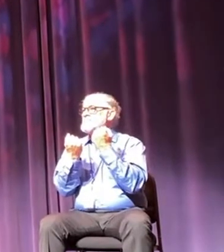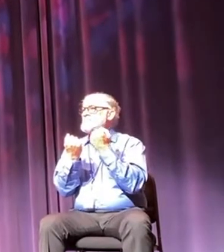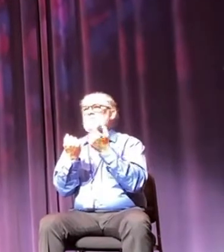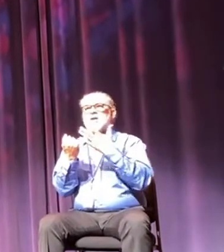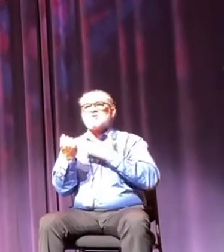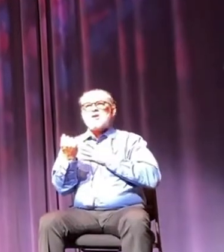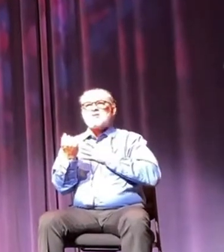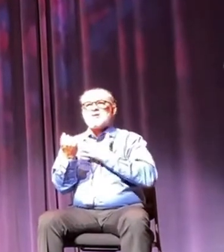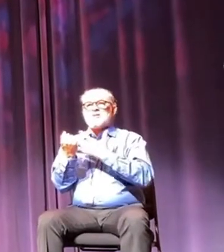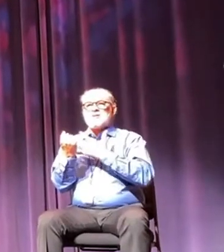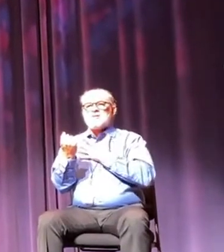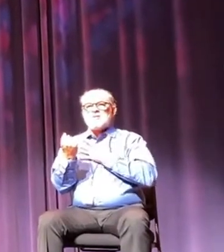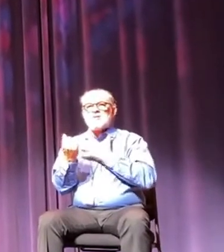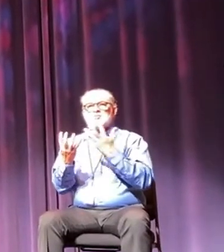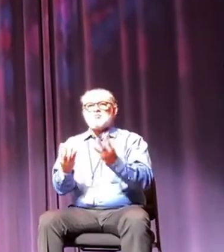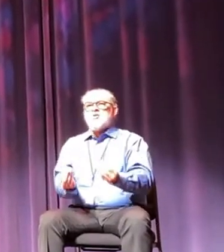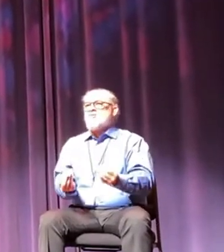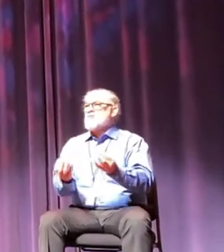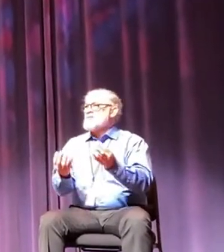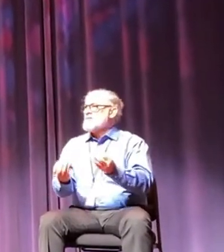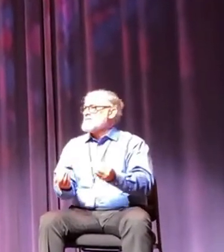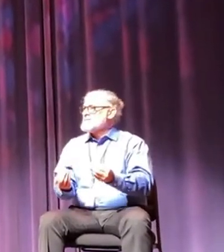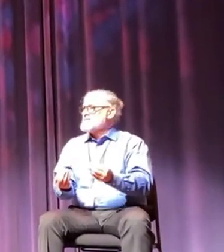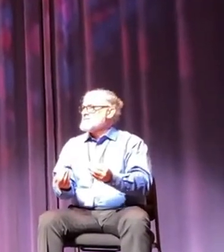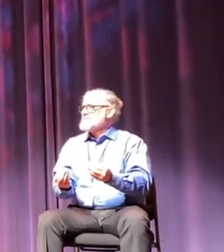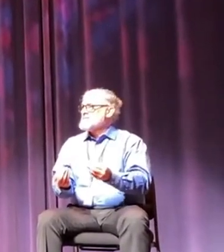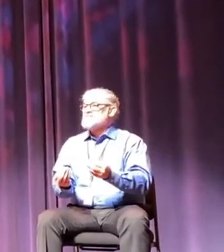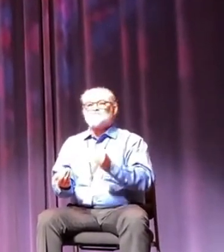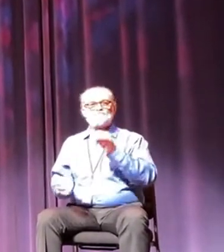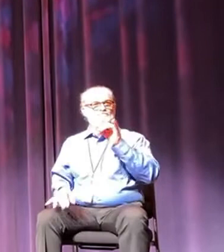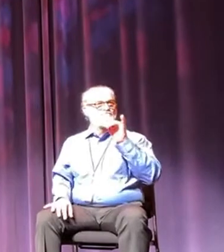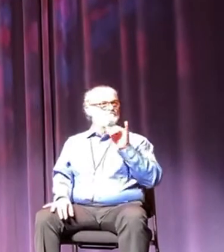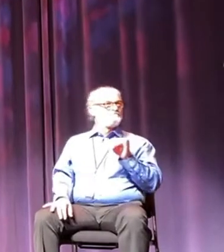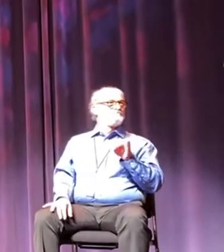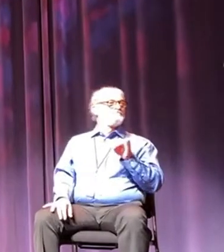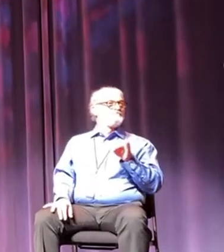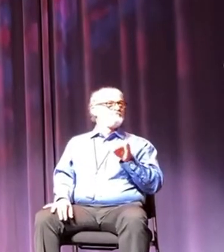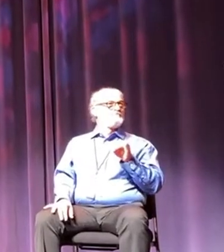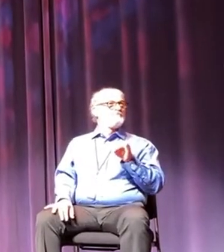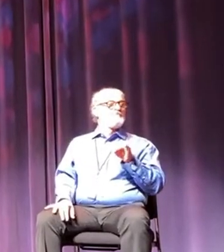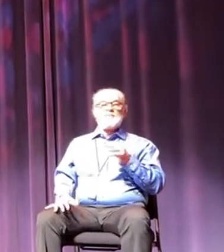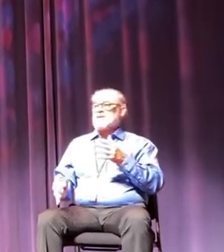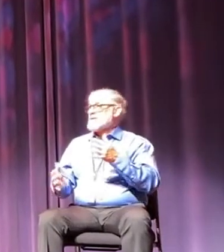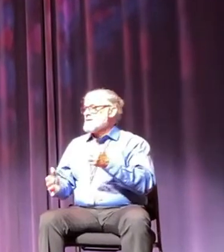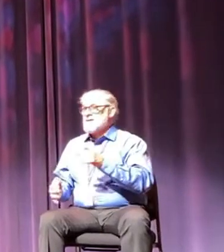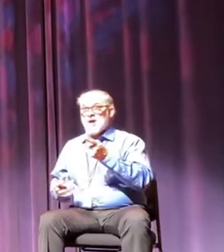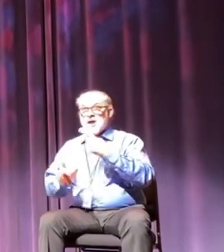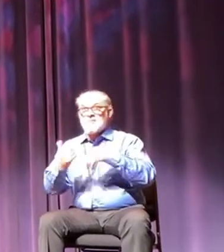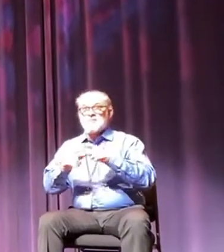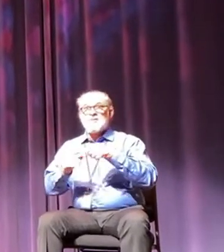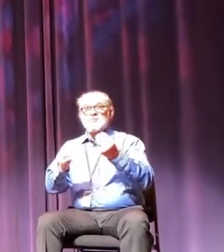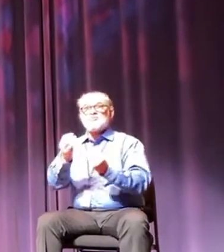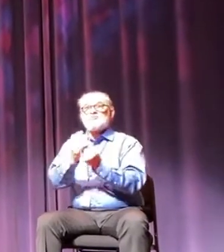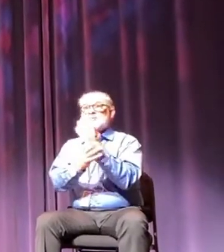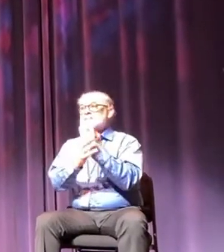Chest pulse softest lake. Mm, come spring.